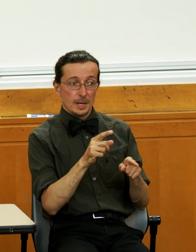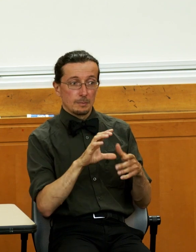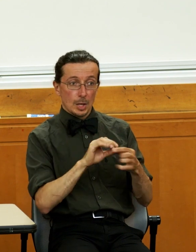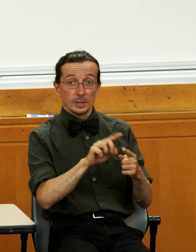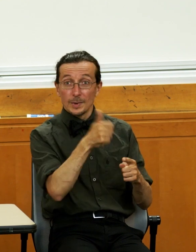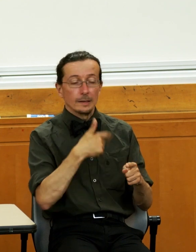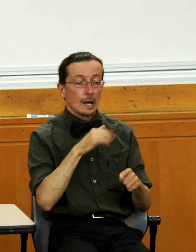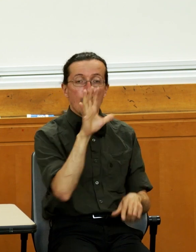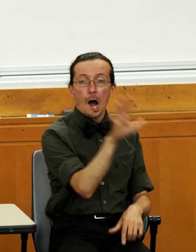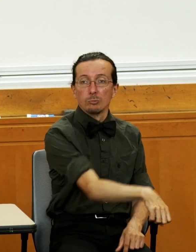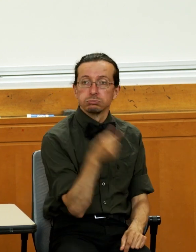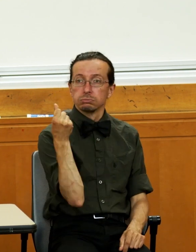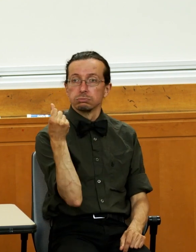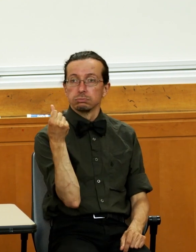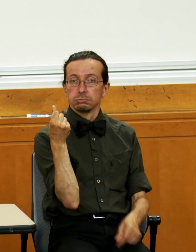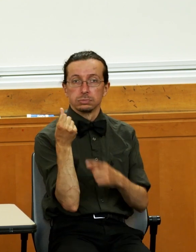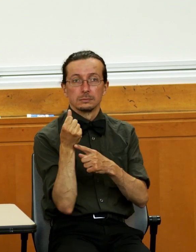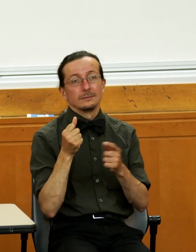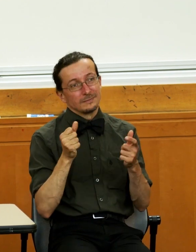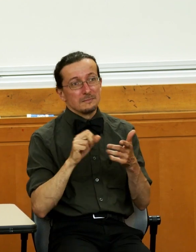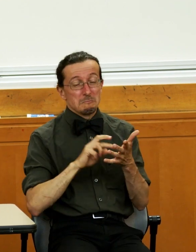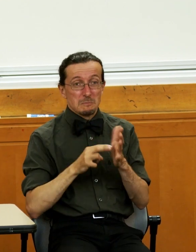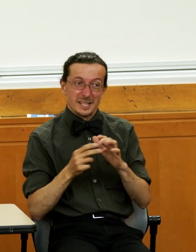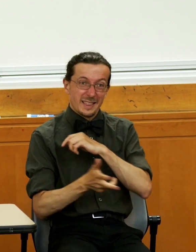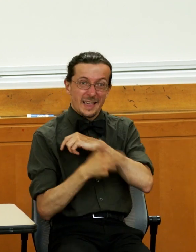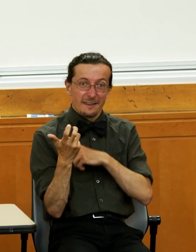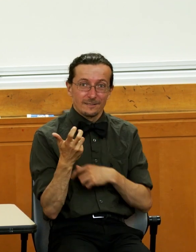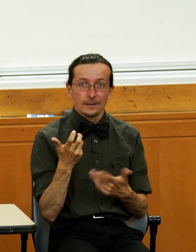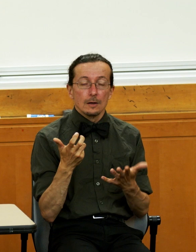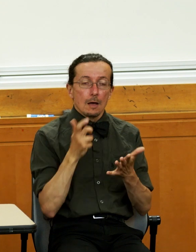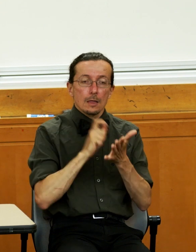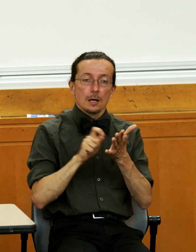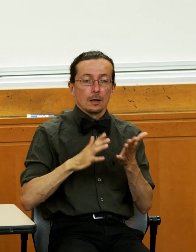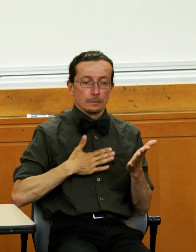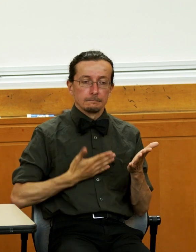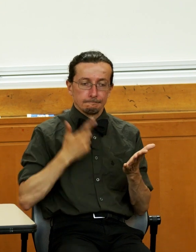that appropriation can also mean theft. The author acknowledges the potential impossibility